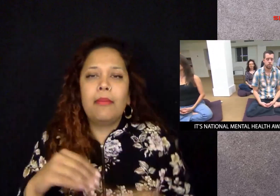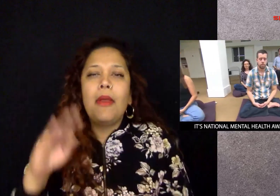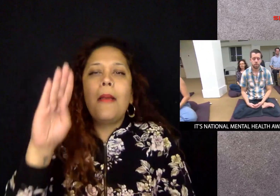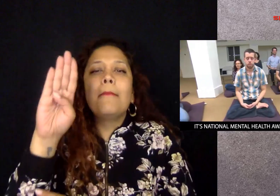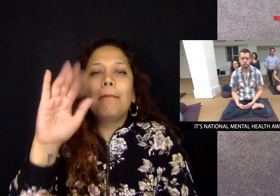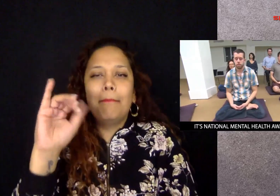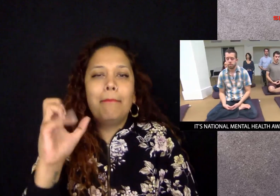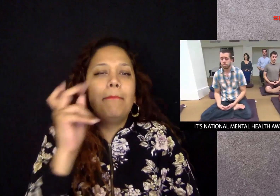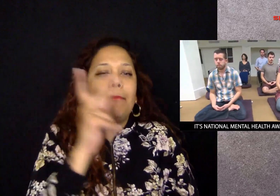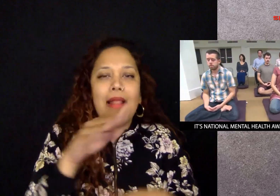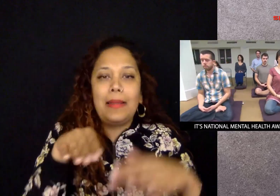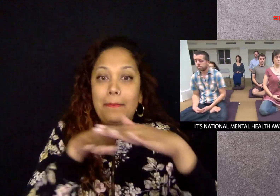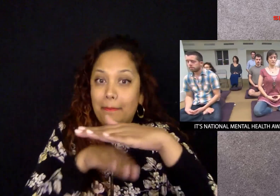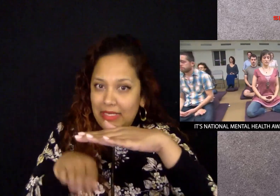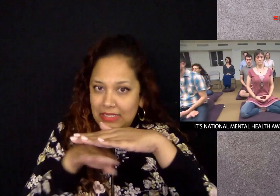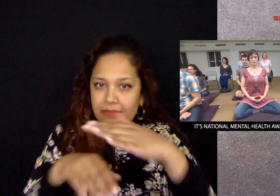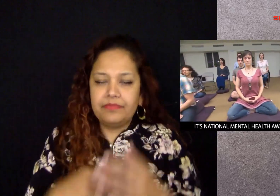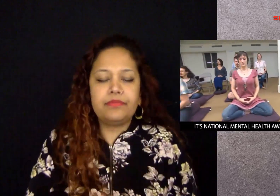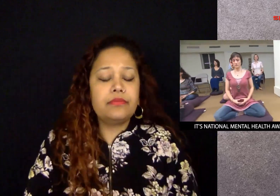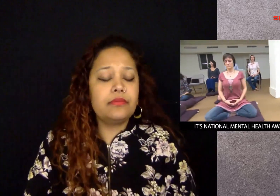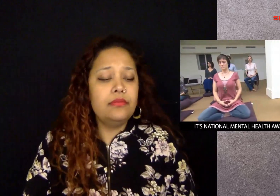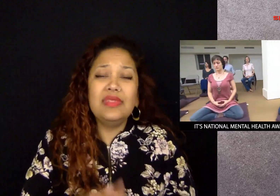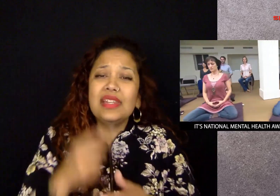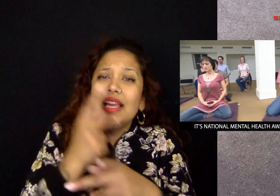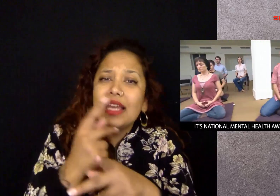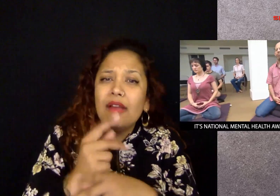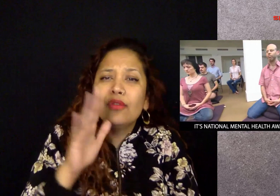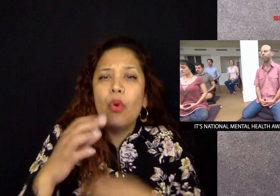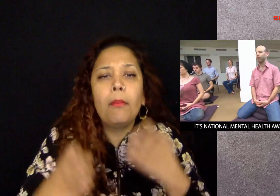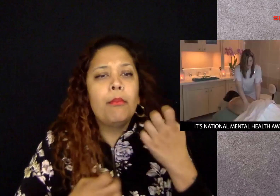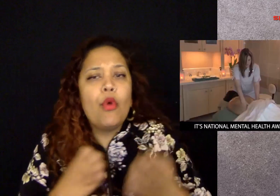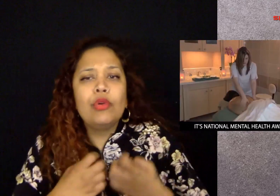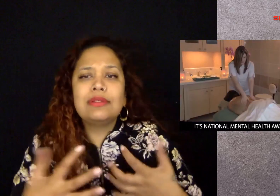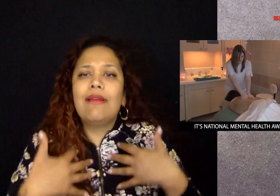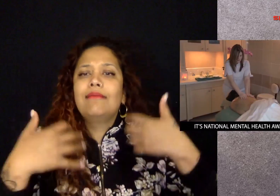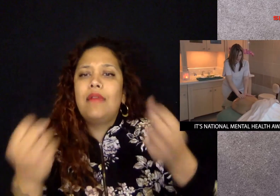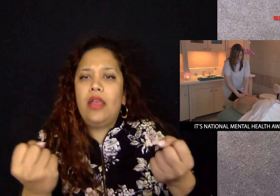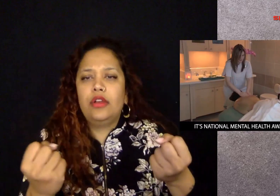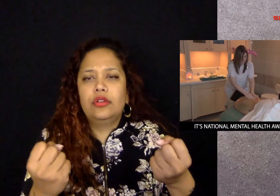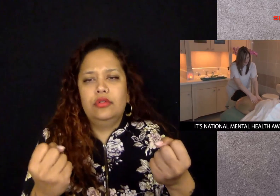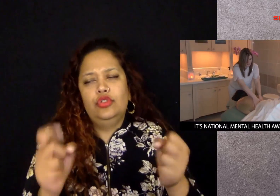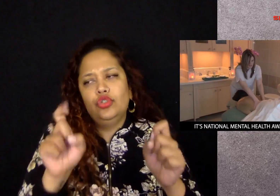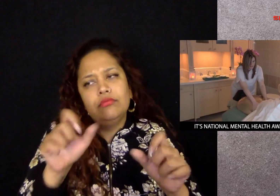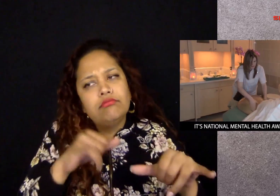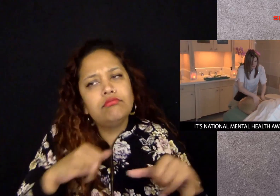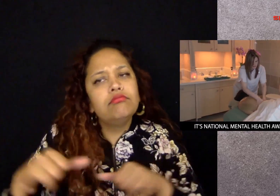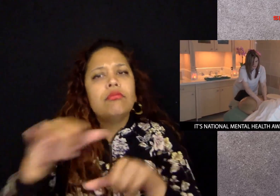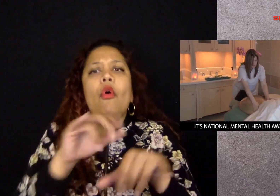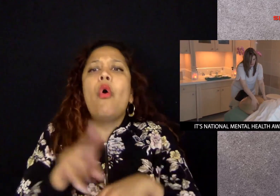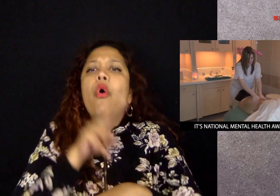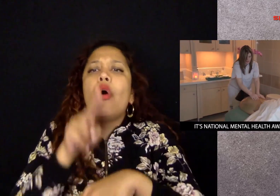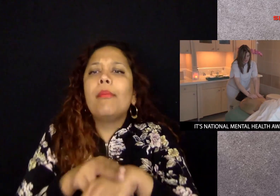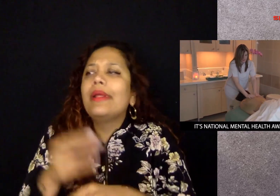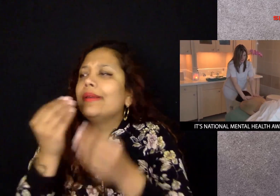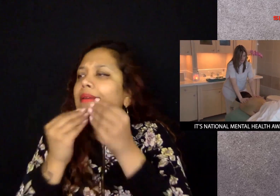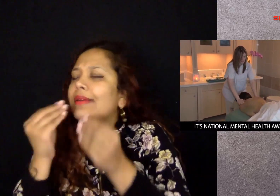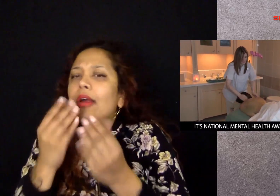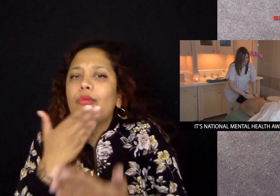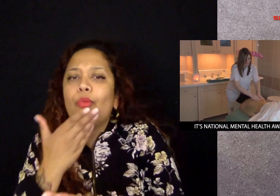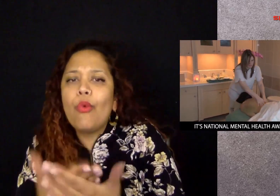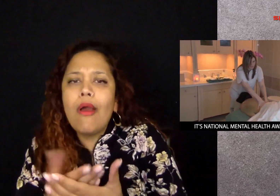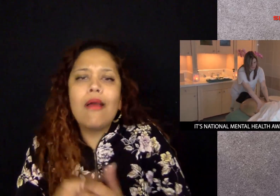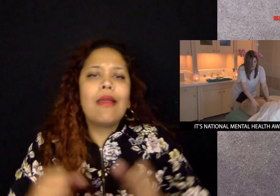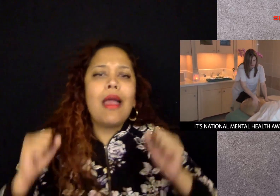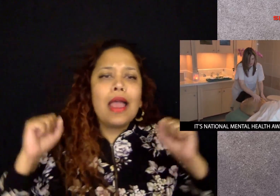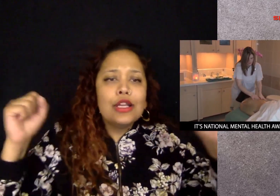is back to basics taking care of your emotional health should be as normal as eating well